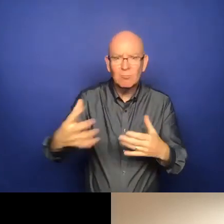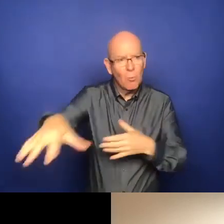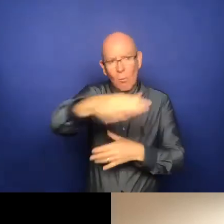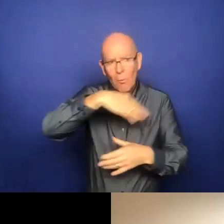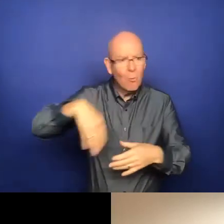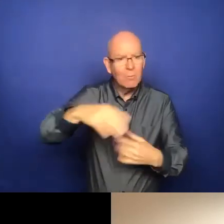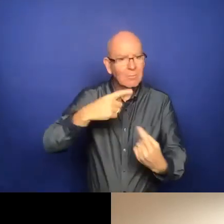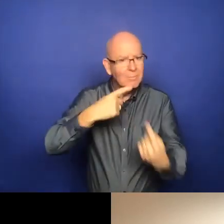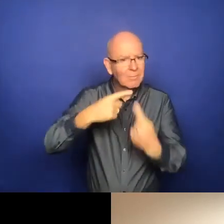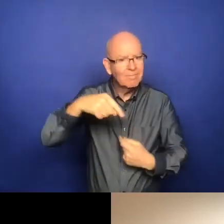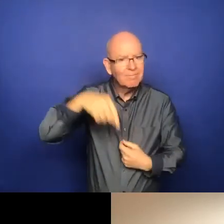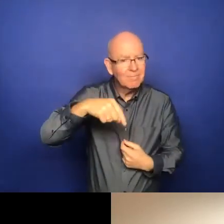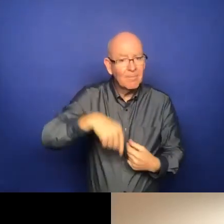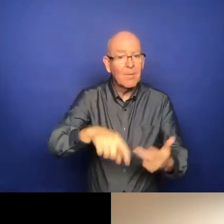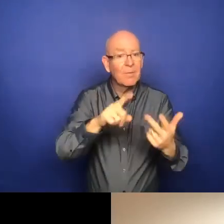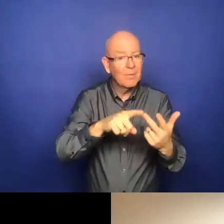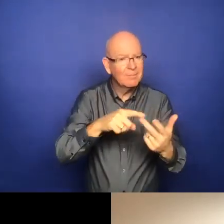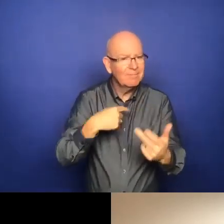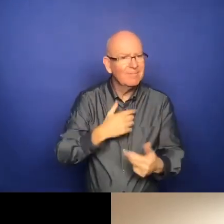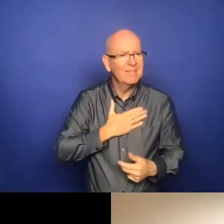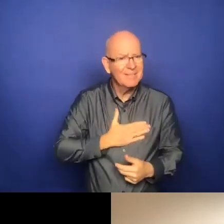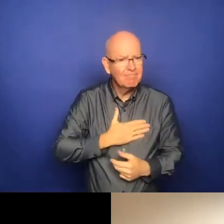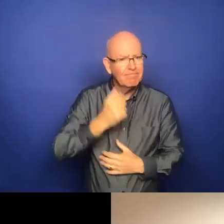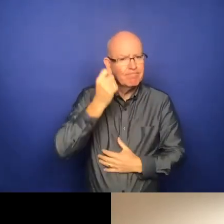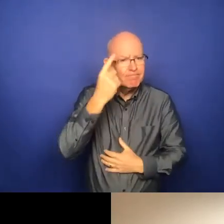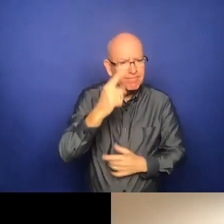can play around the data collection for people with disabilities. The more